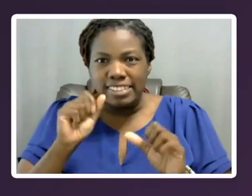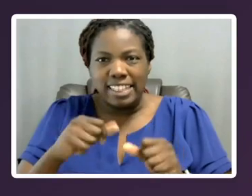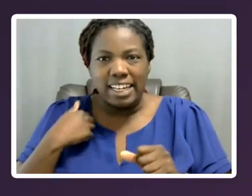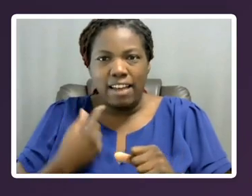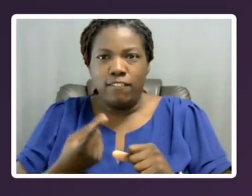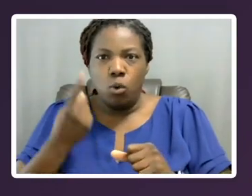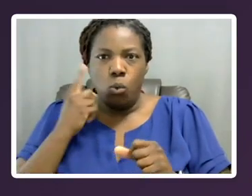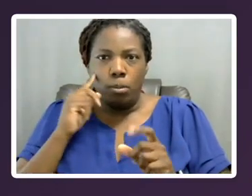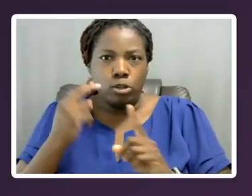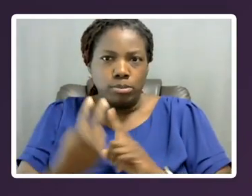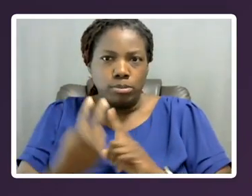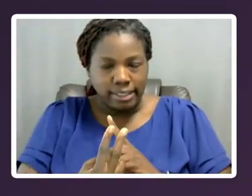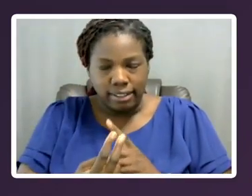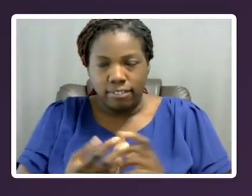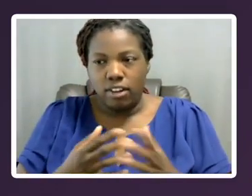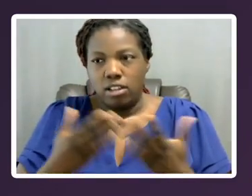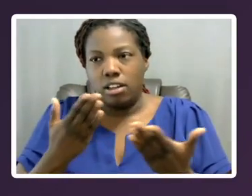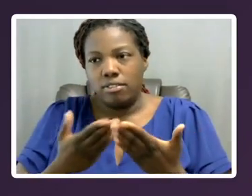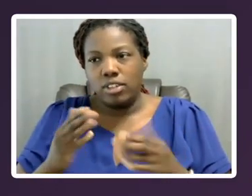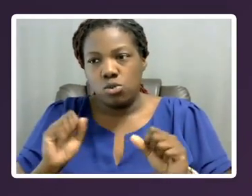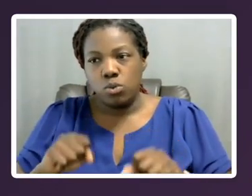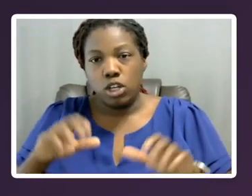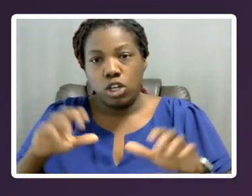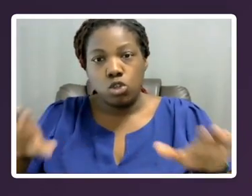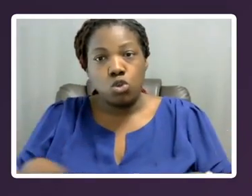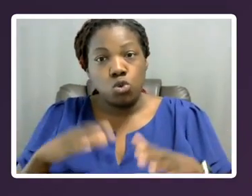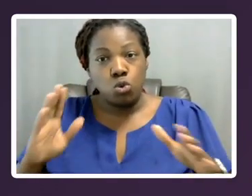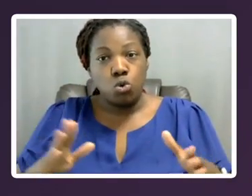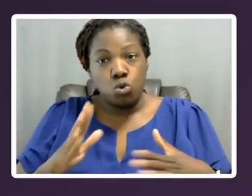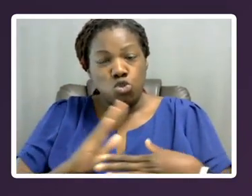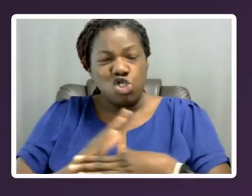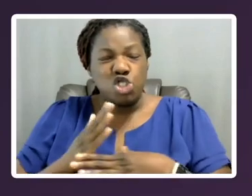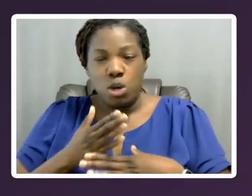there's a lot we can do to tell better stories. So, one new question that we